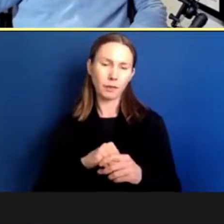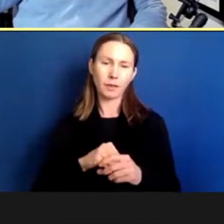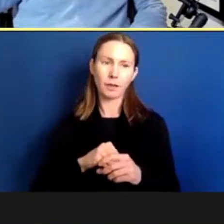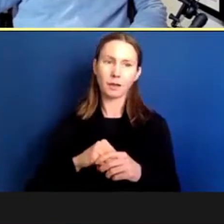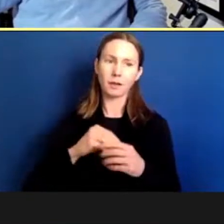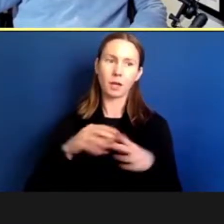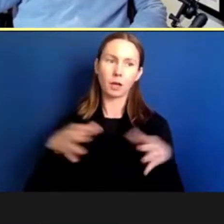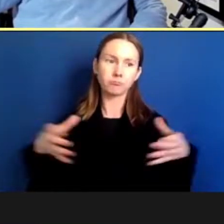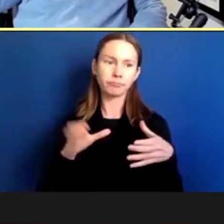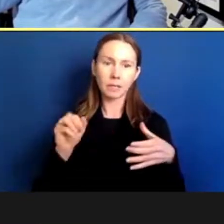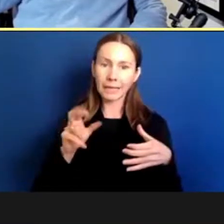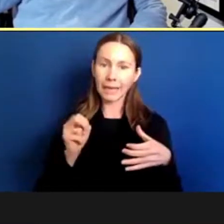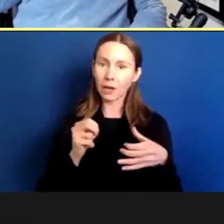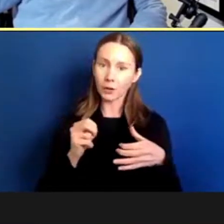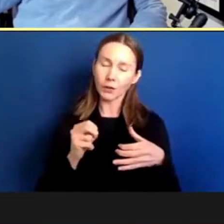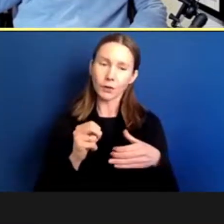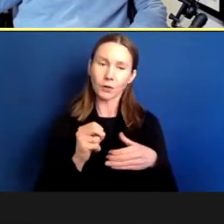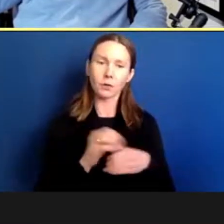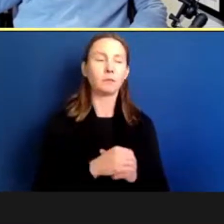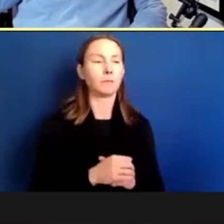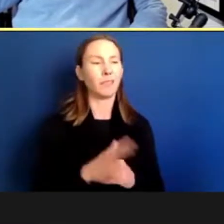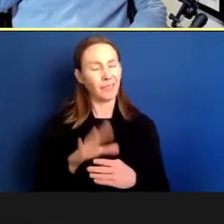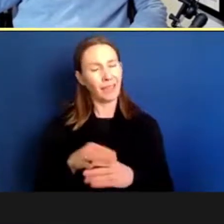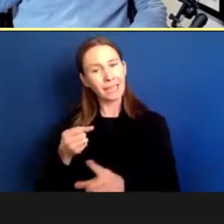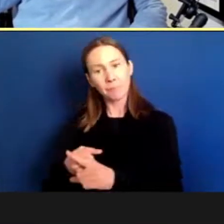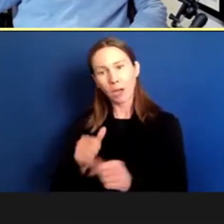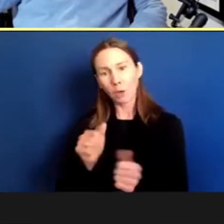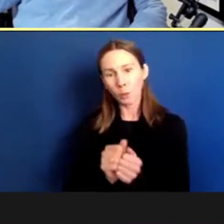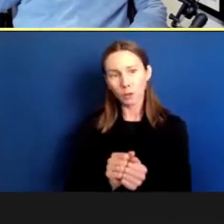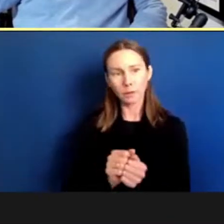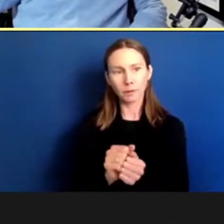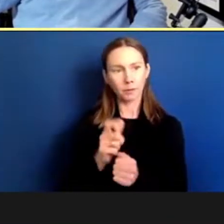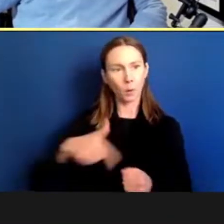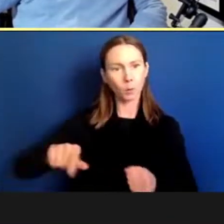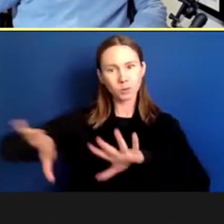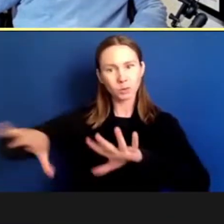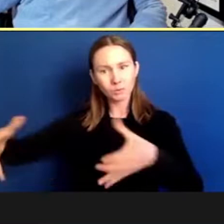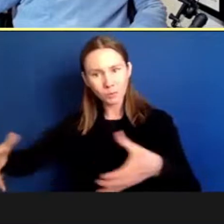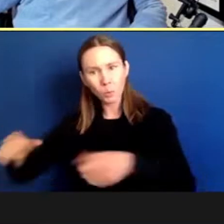the impact on the direct care work force, how the pandemic affected students with disabilities,